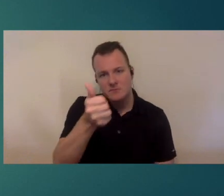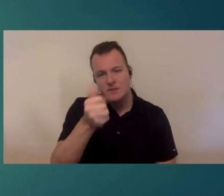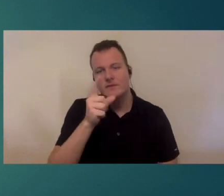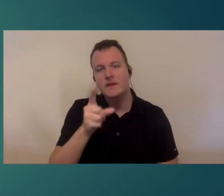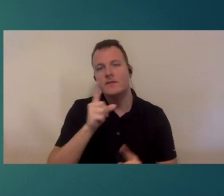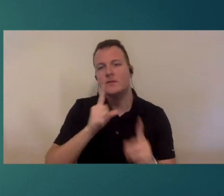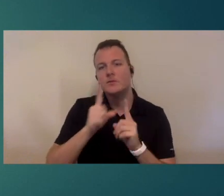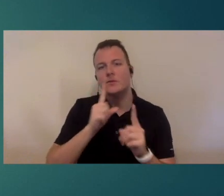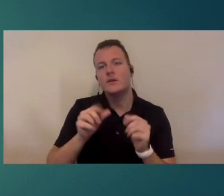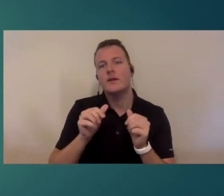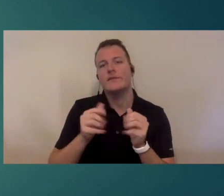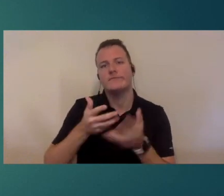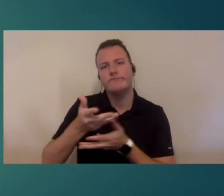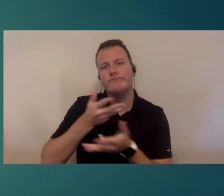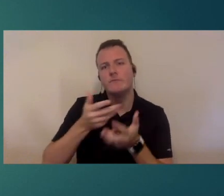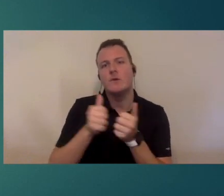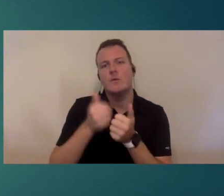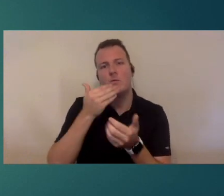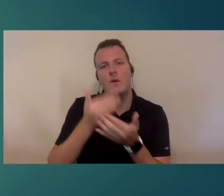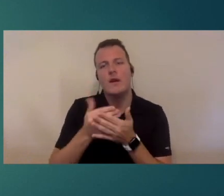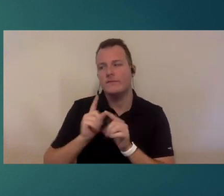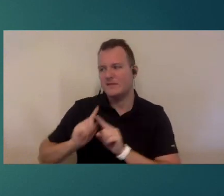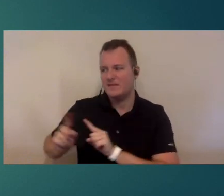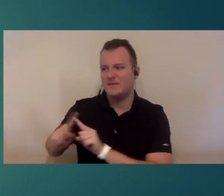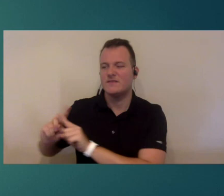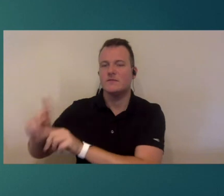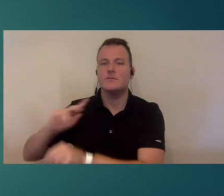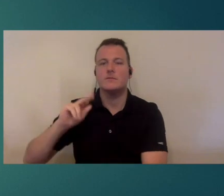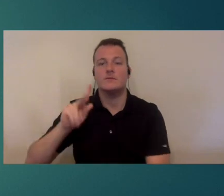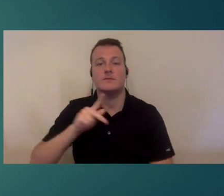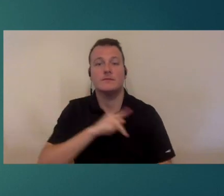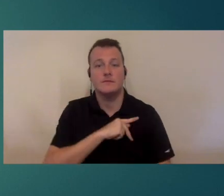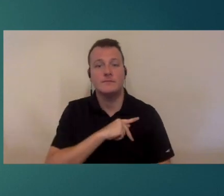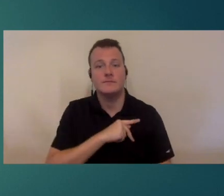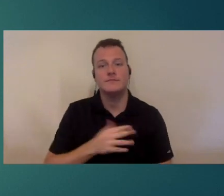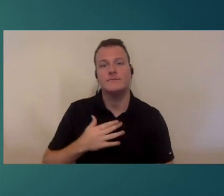interact well with different personalities, so really just getting my